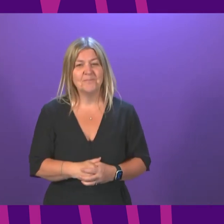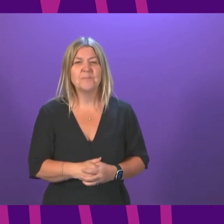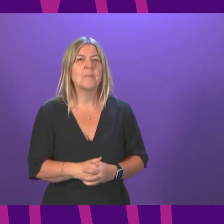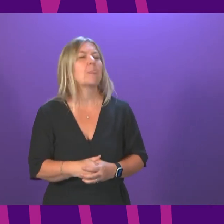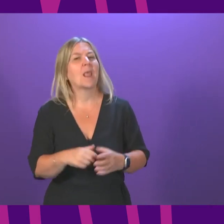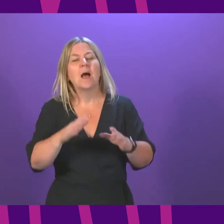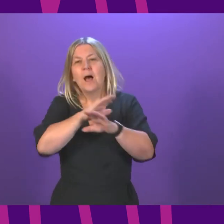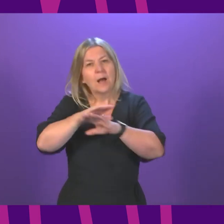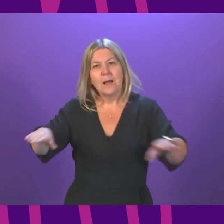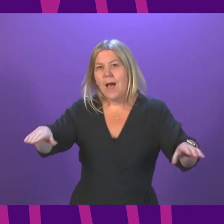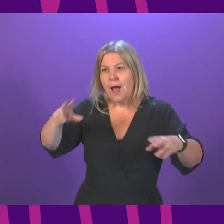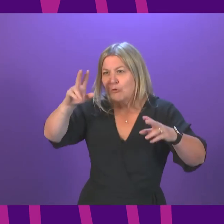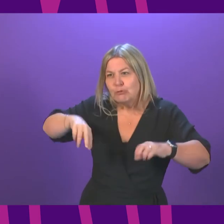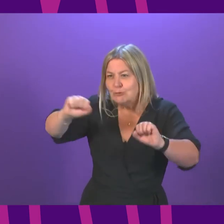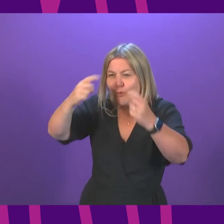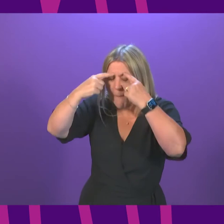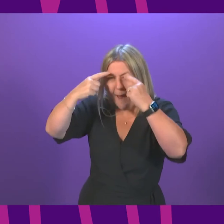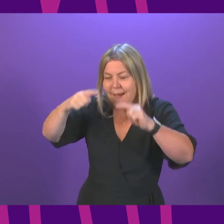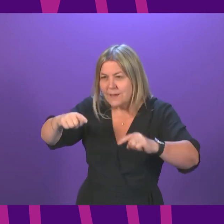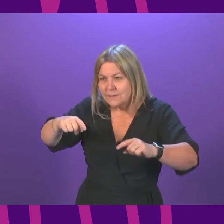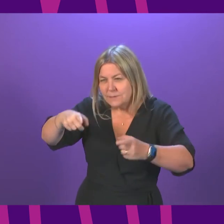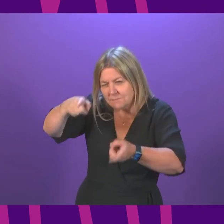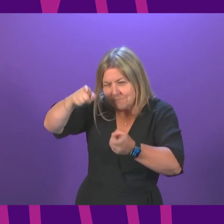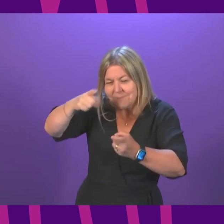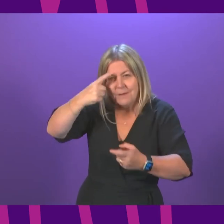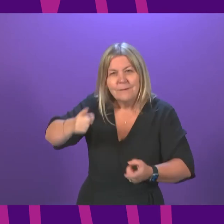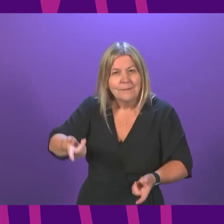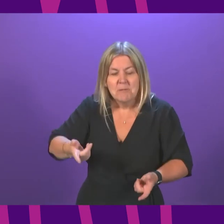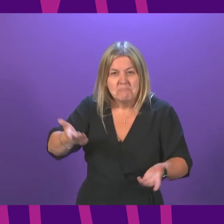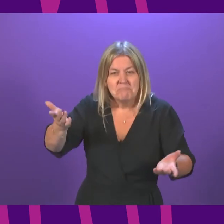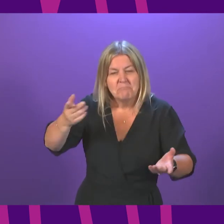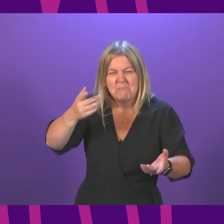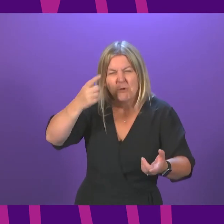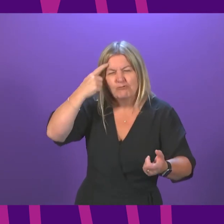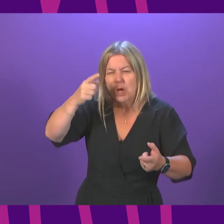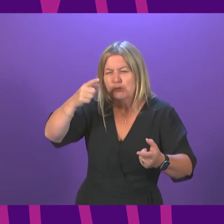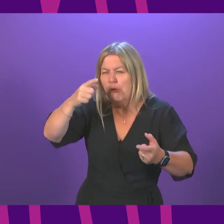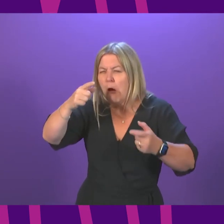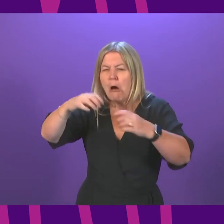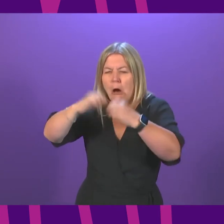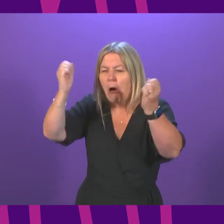a mind reader, but I was trying to delve into the Deputy First Minister’s mind from afar